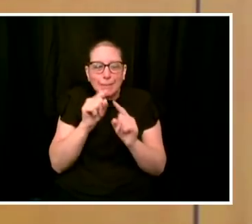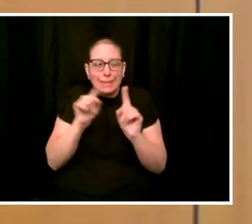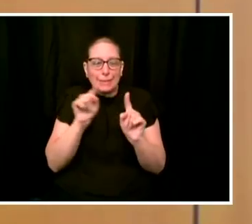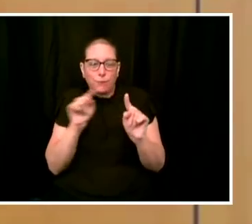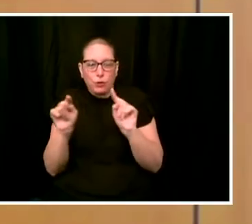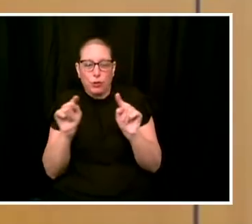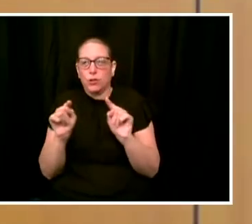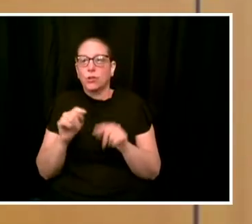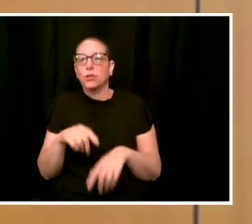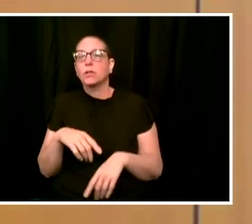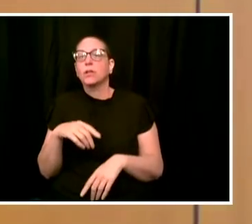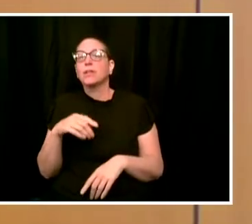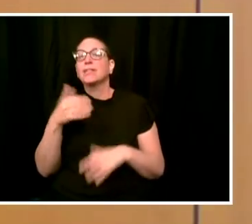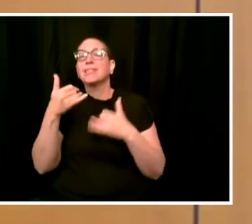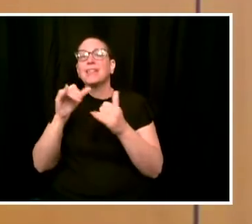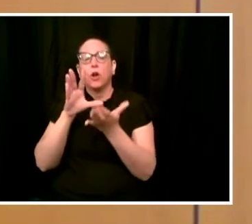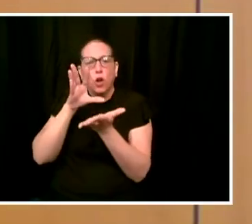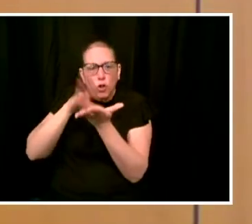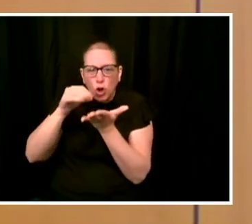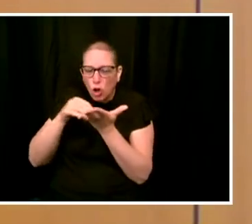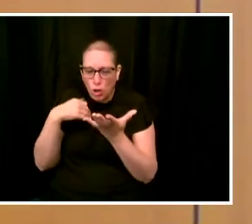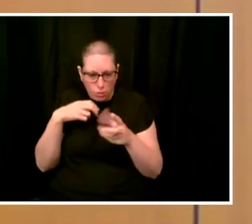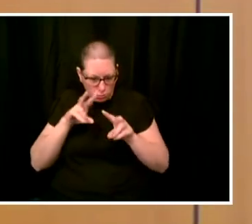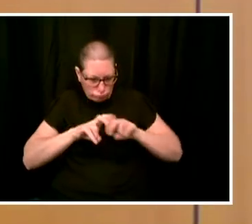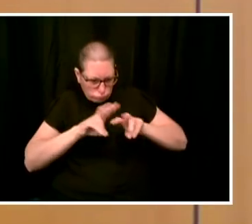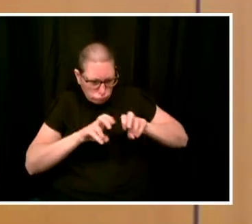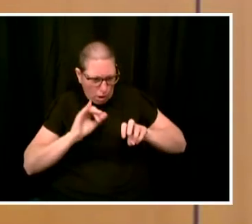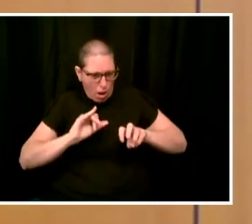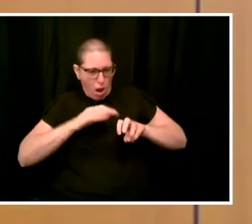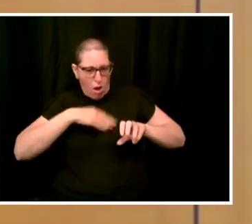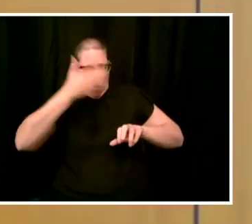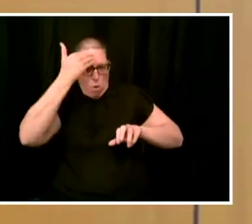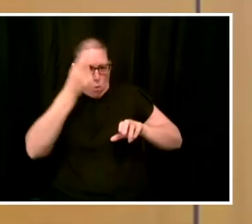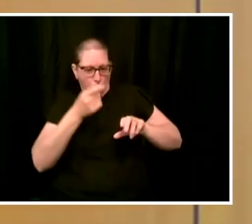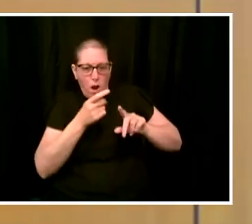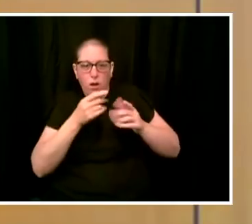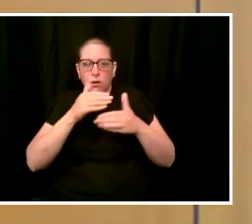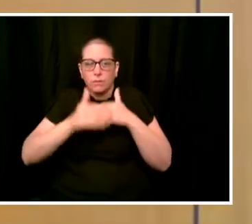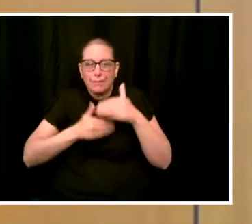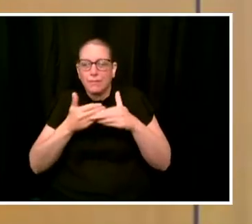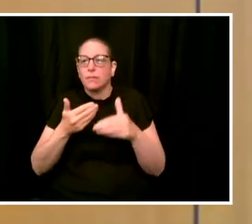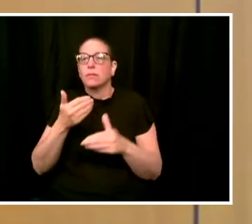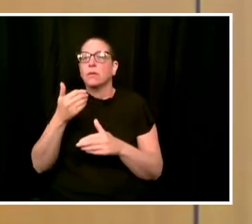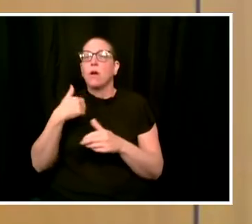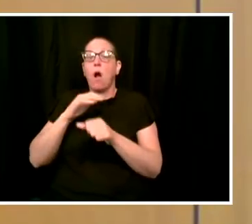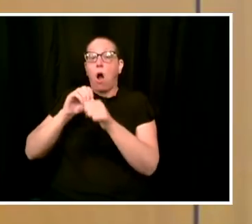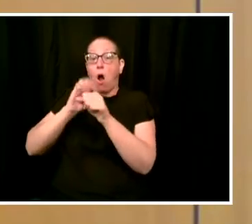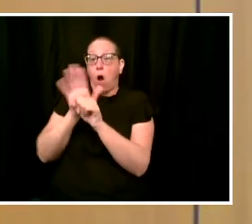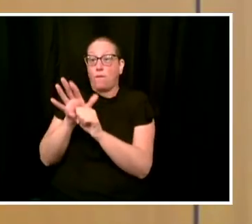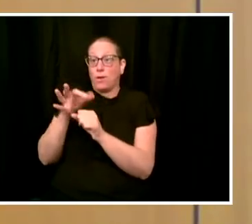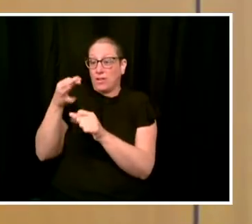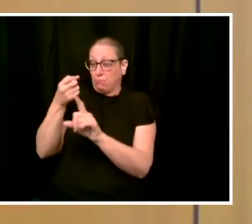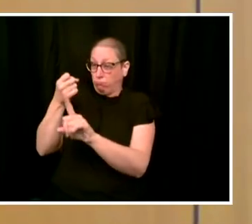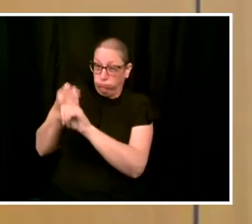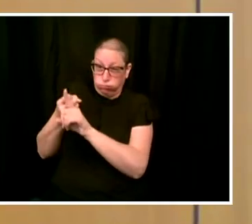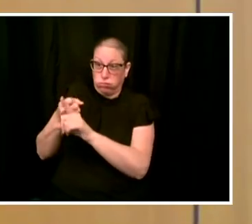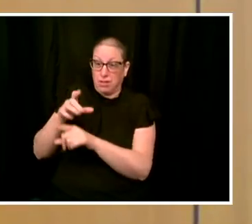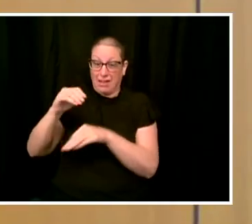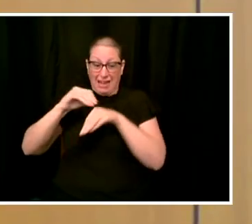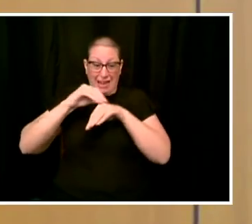KAWASAKI. WE'RE STILL LEARN ING A ABOUT THE WAY IN WHICH COVID-19 IS AFFECTING CHILDREN.